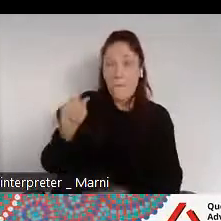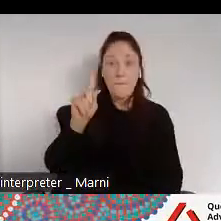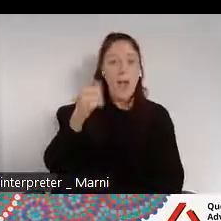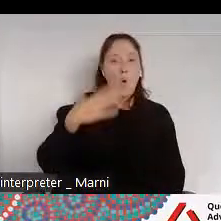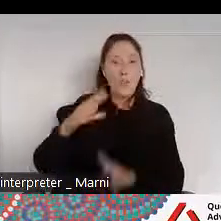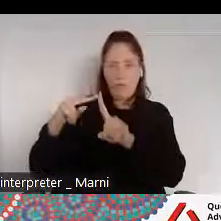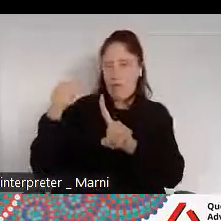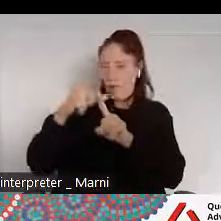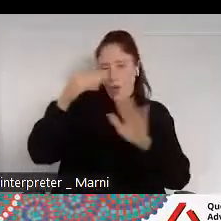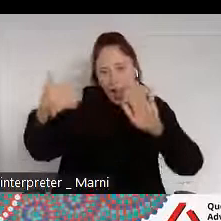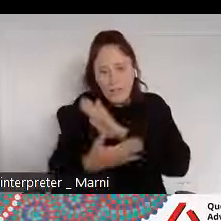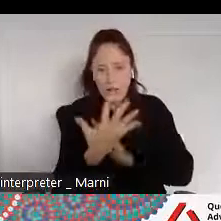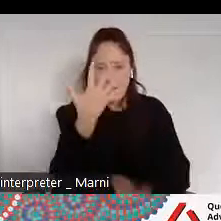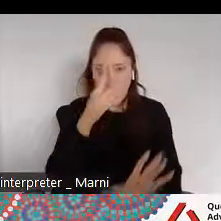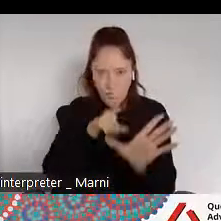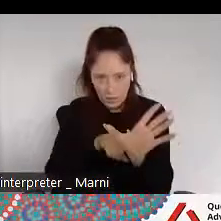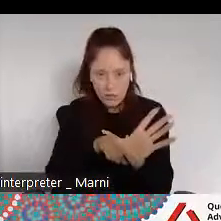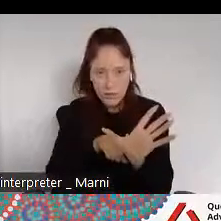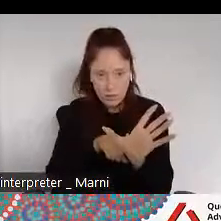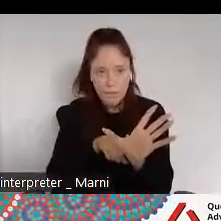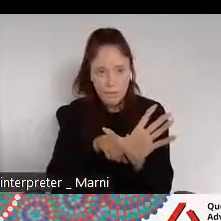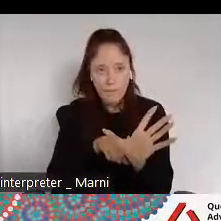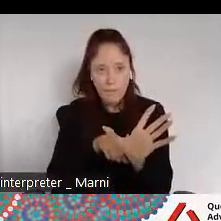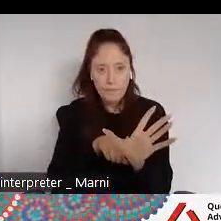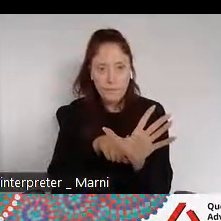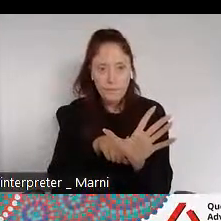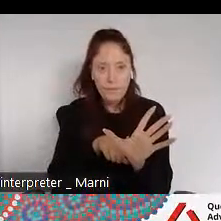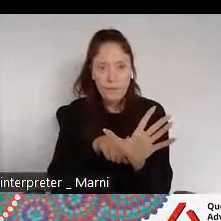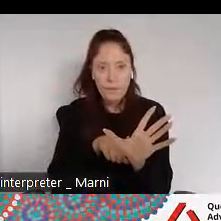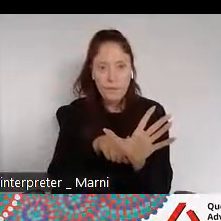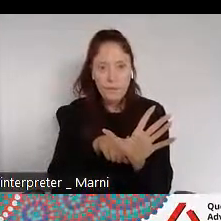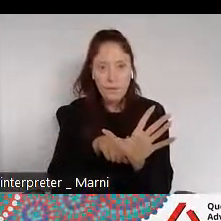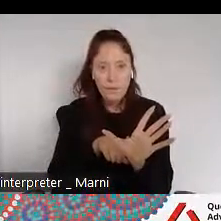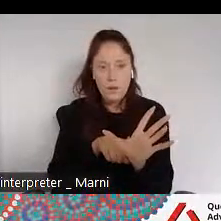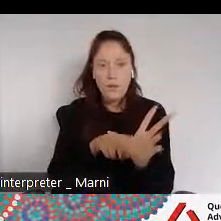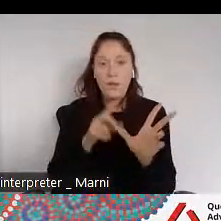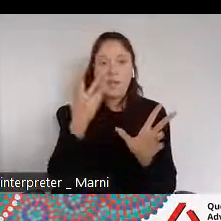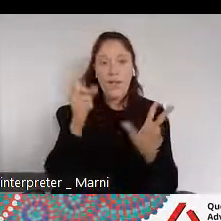year period listed in the order, there's what is known as a practice direction, basically a rule,